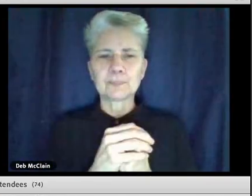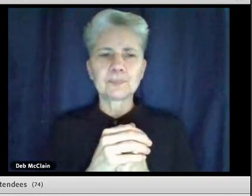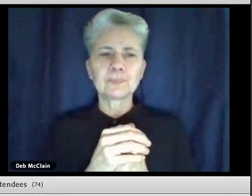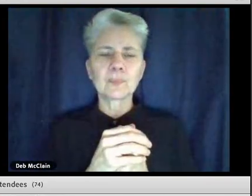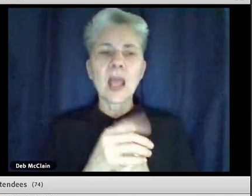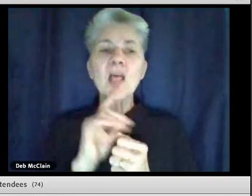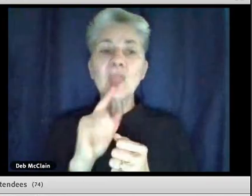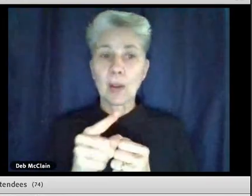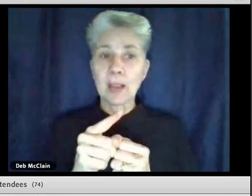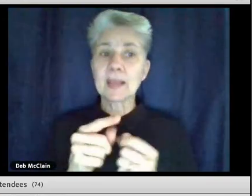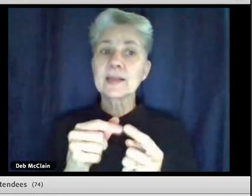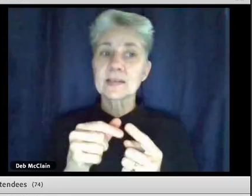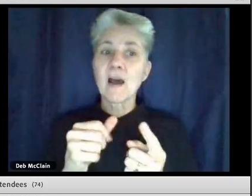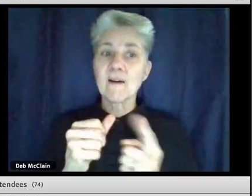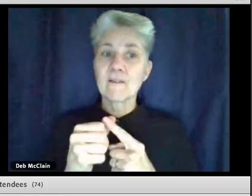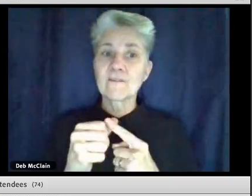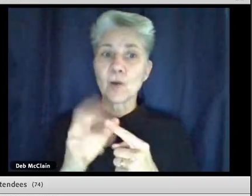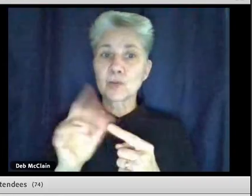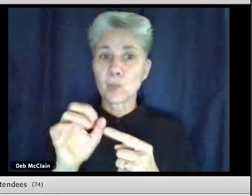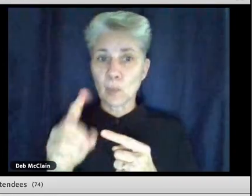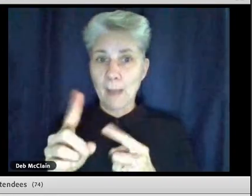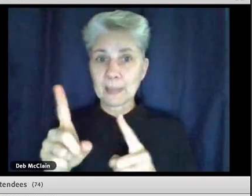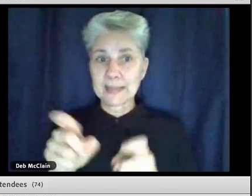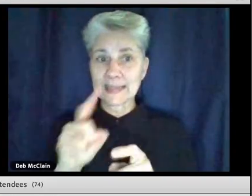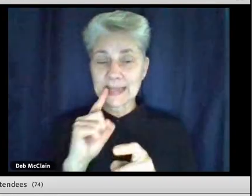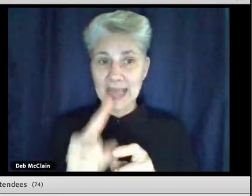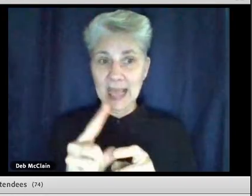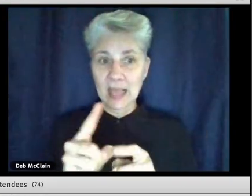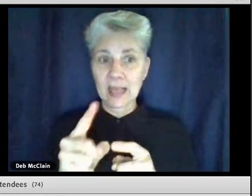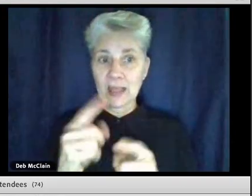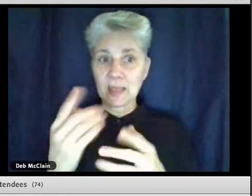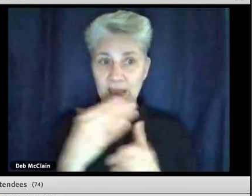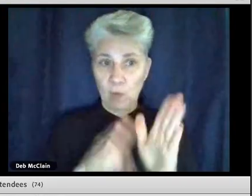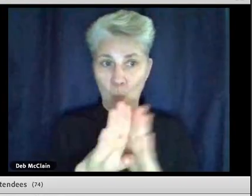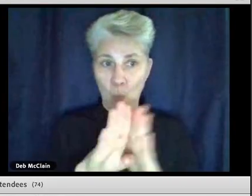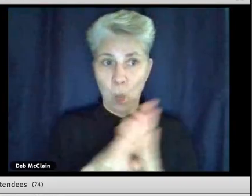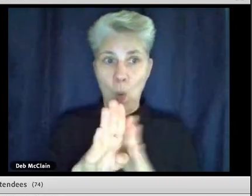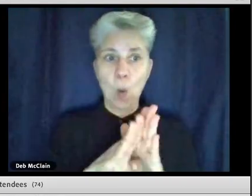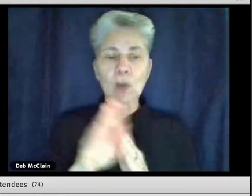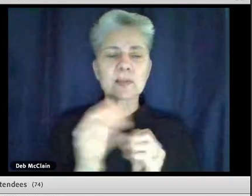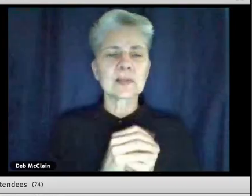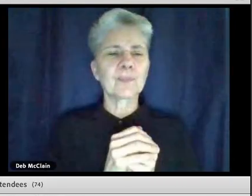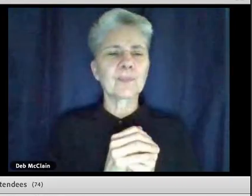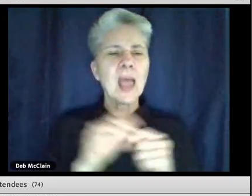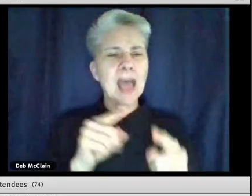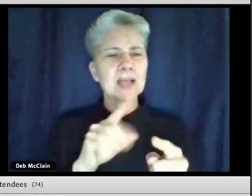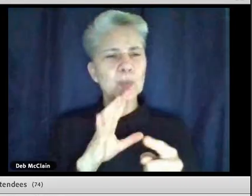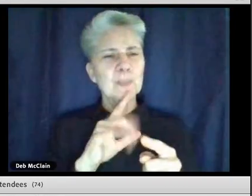here is some things that may help you. You know, there is a first rapid test that's in the works.